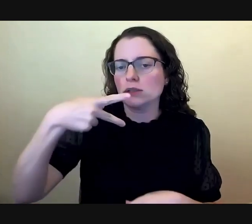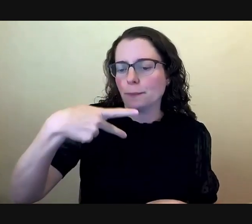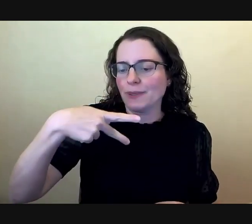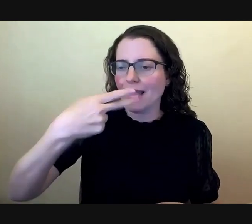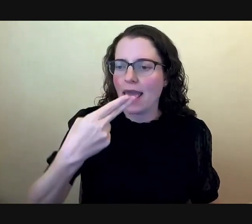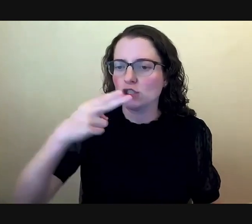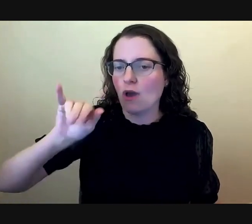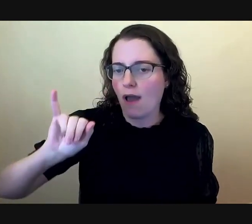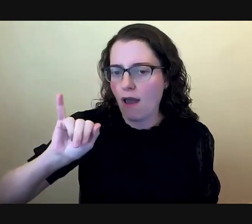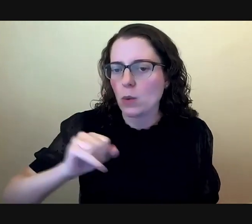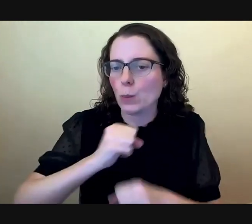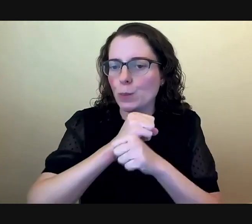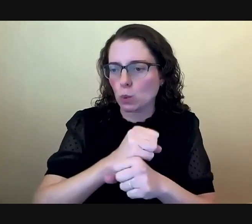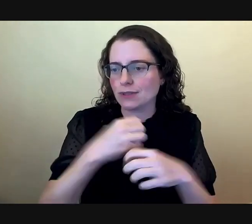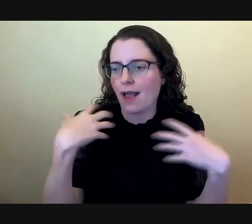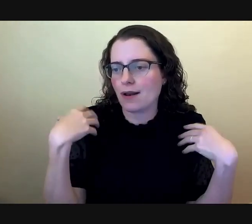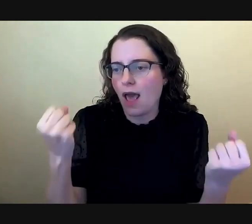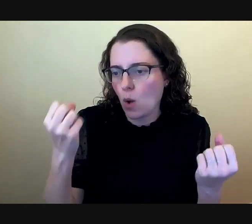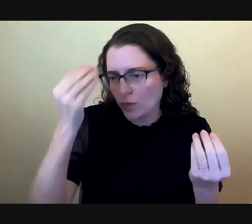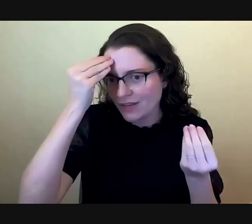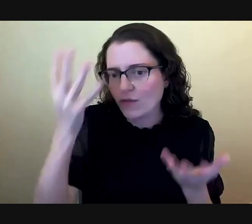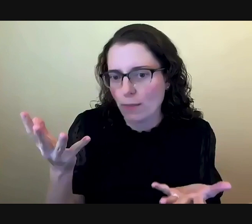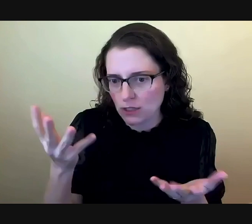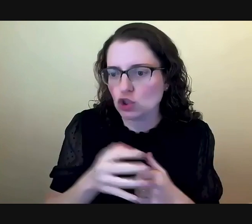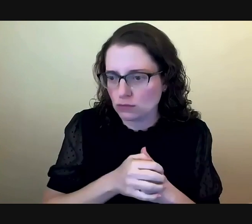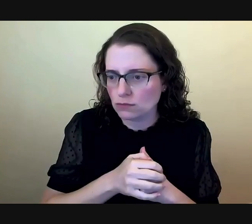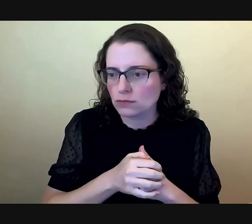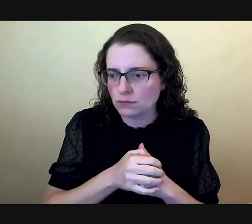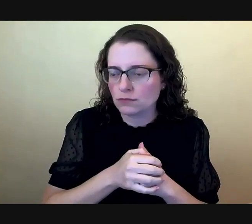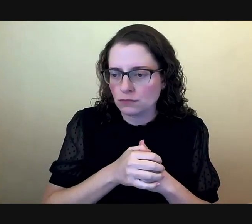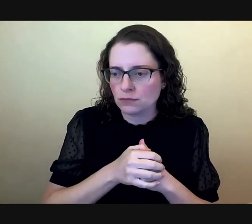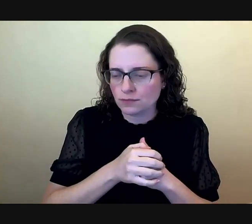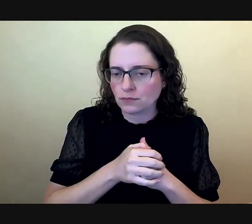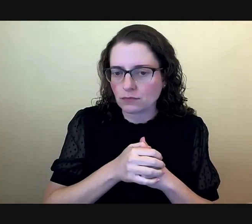And that information is called PHI. The protected health information is how we refer to it, PHI.